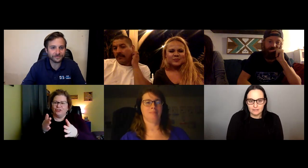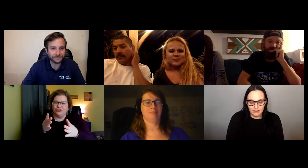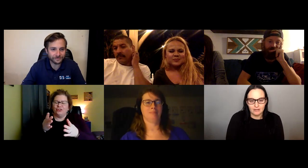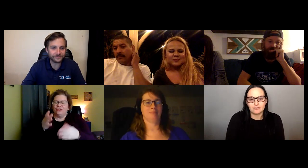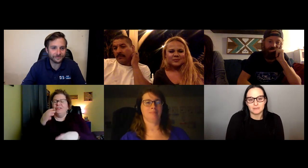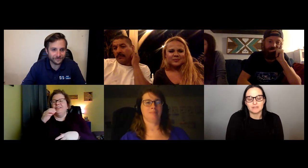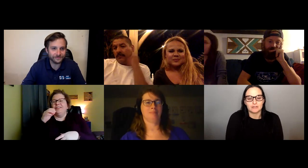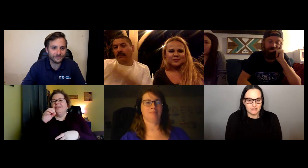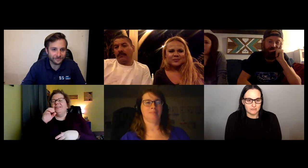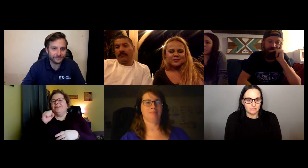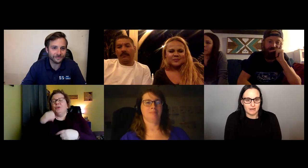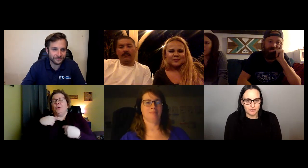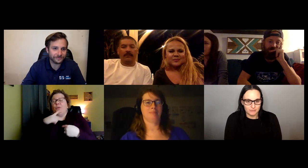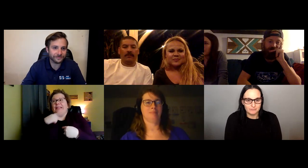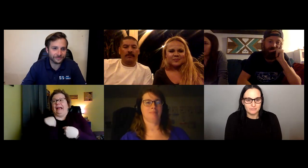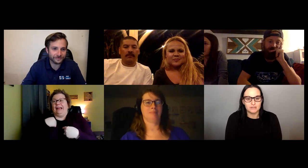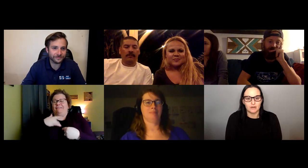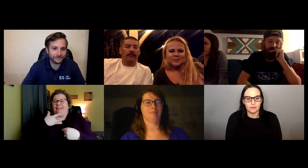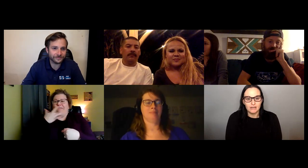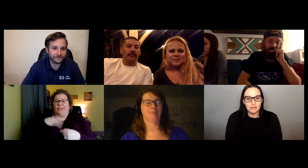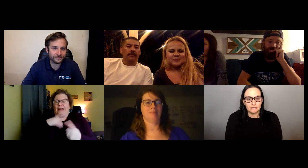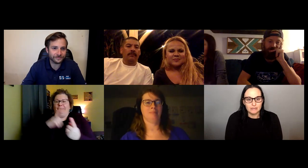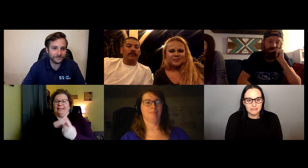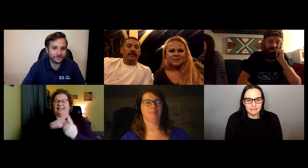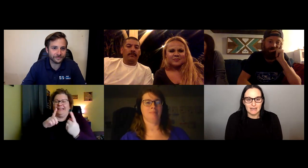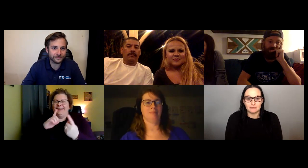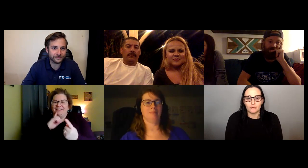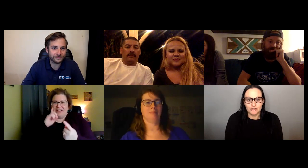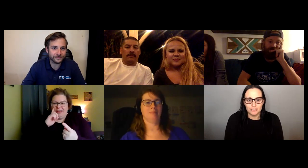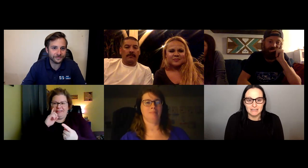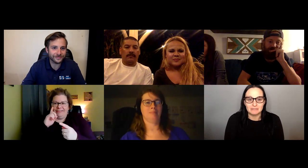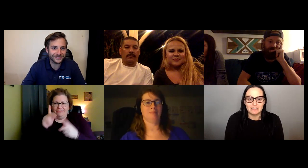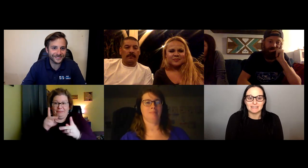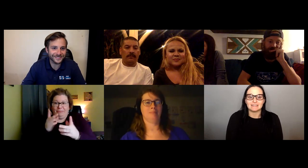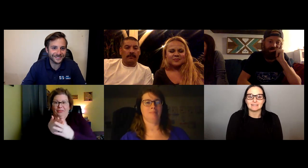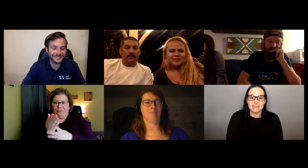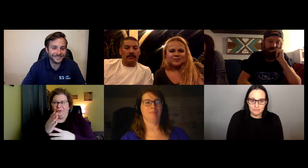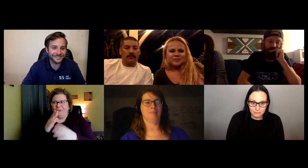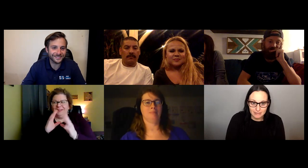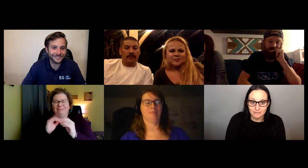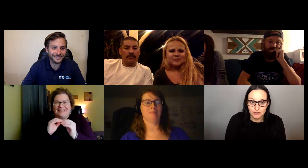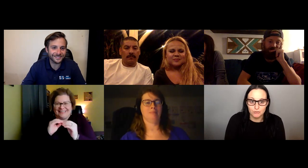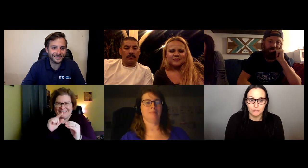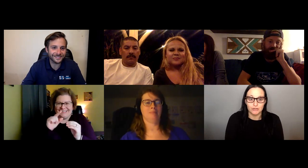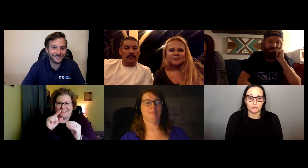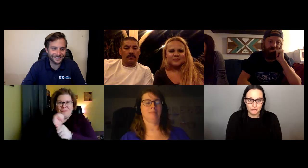uh family services manager so really i'm fortunate in meeting deaf